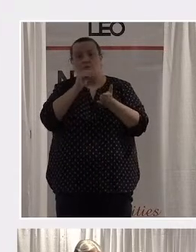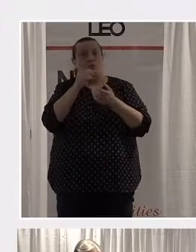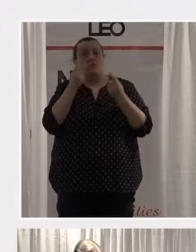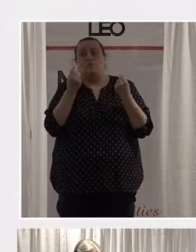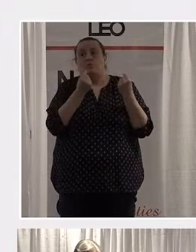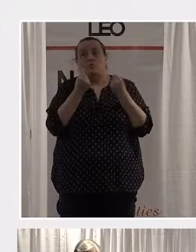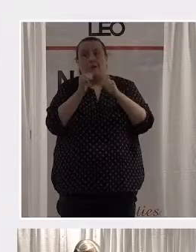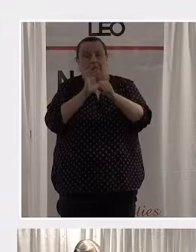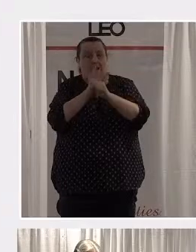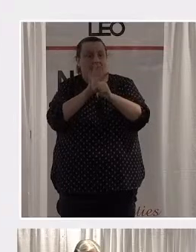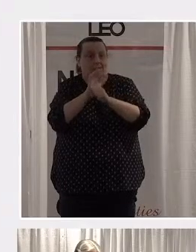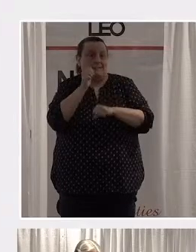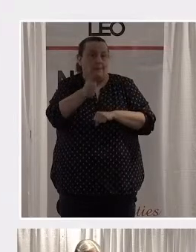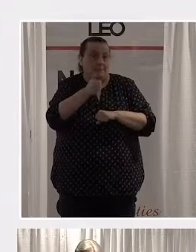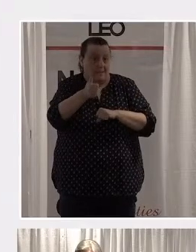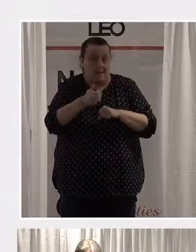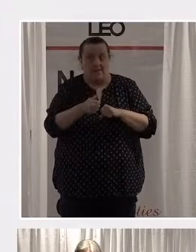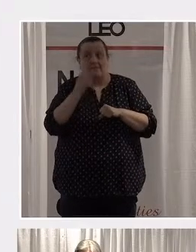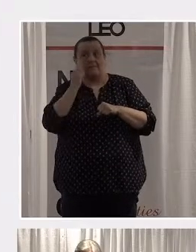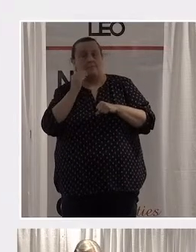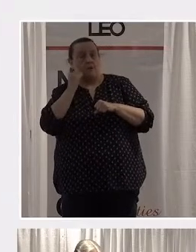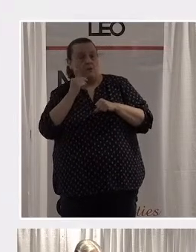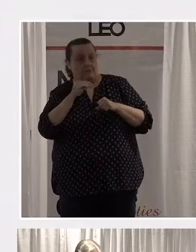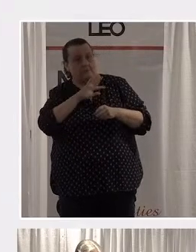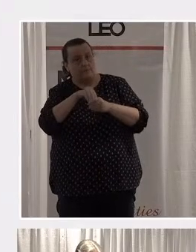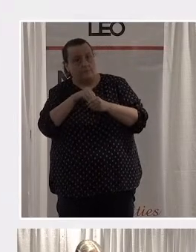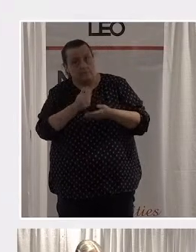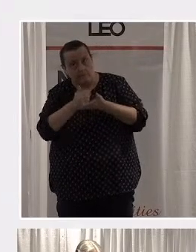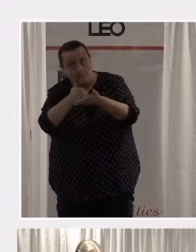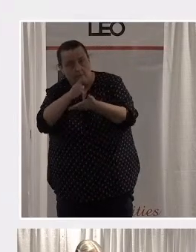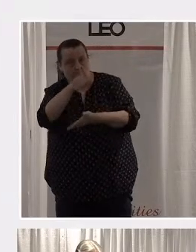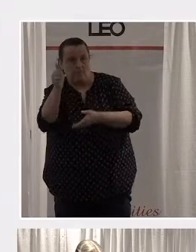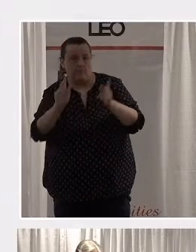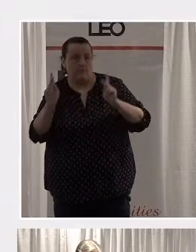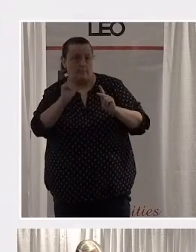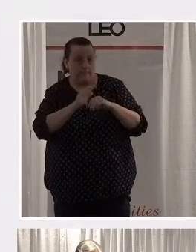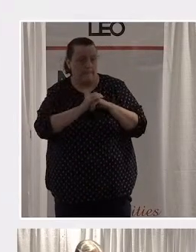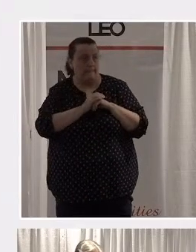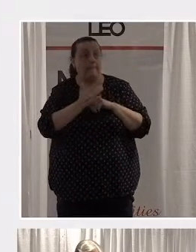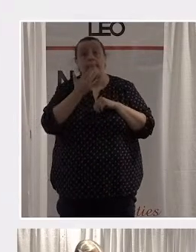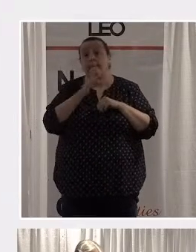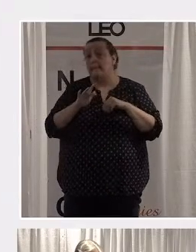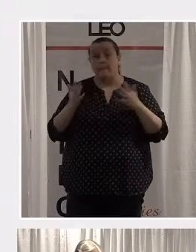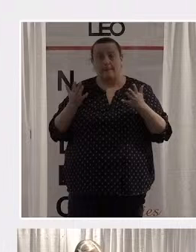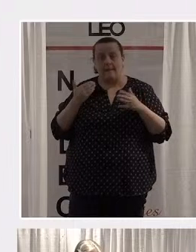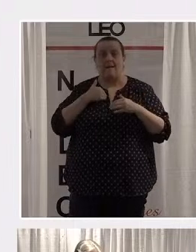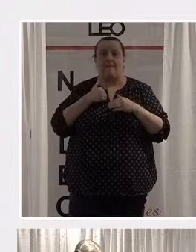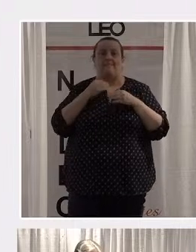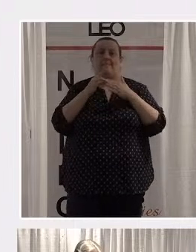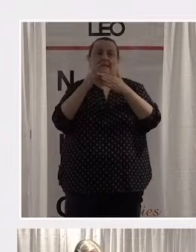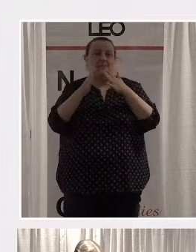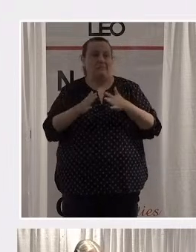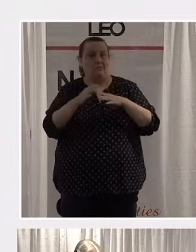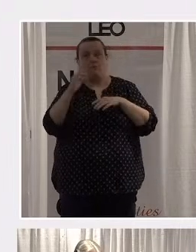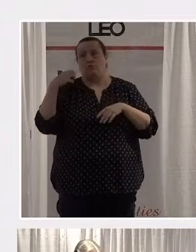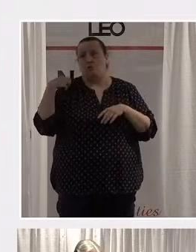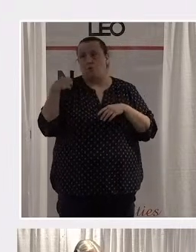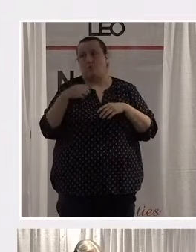AND USE HIS EXPERIENCES TO HELP OTHERS. ROHAN WAS FORTUNATE TO HAVE GREAT LEADERS AND COACHES ON HIS HIGH SCHOOL WRESTLING TEAM,